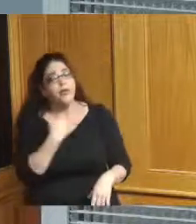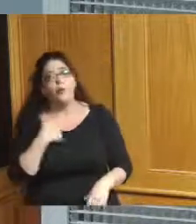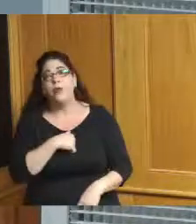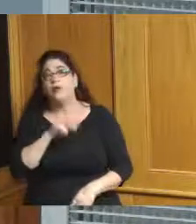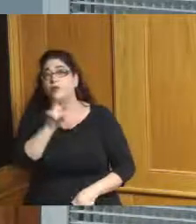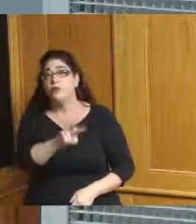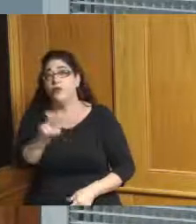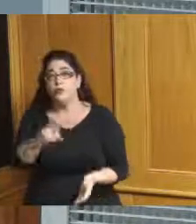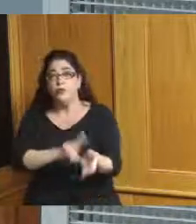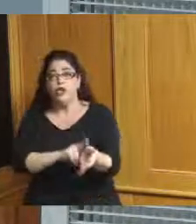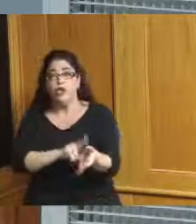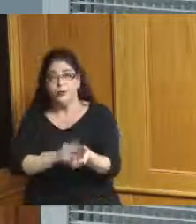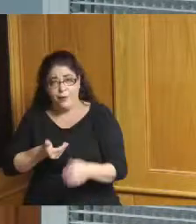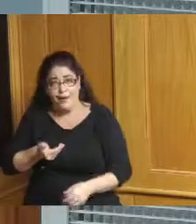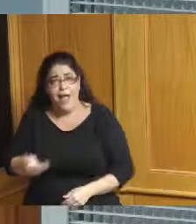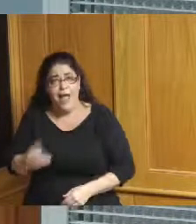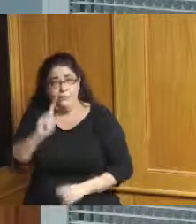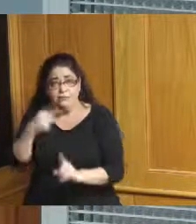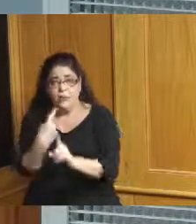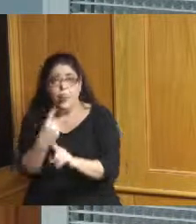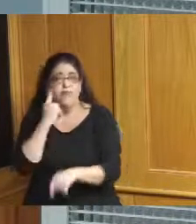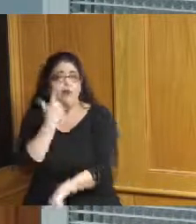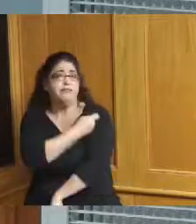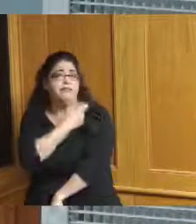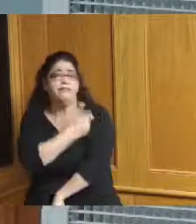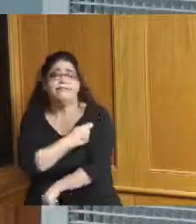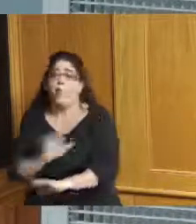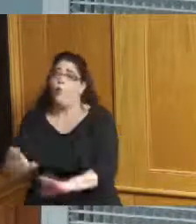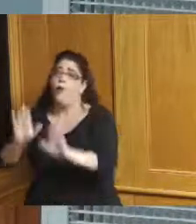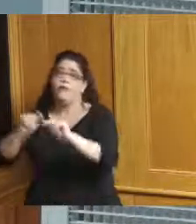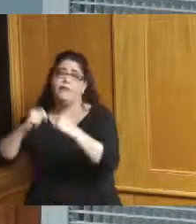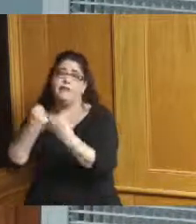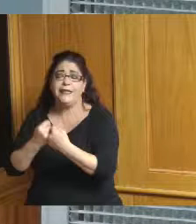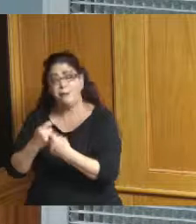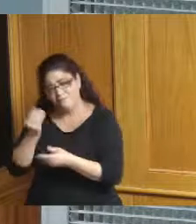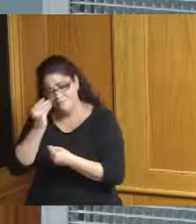vaccinating in Covid and they've been wonderful so I'll make sure to share that with them thank you